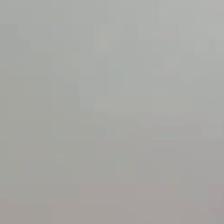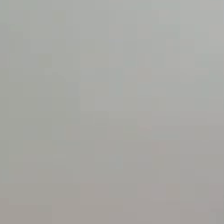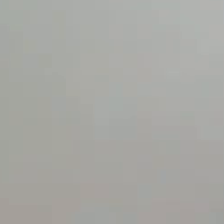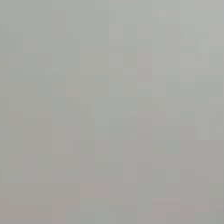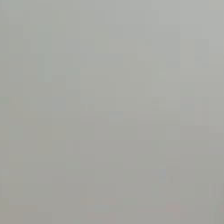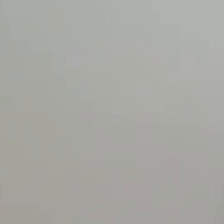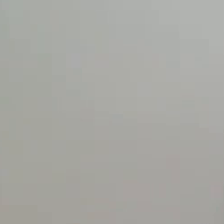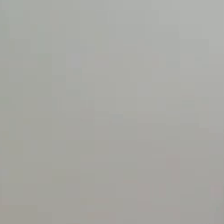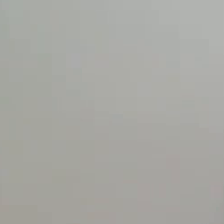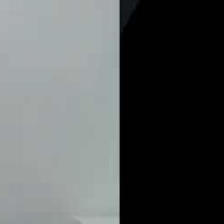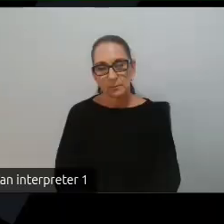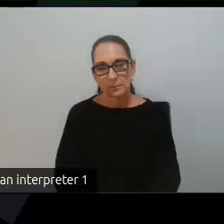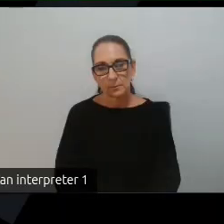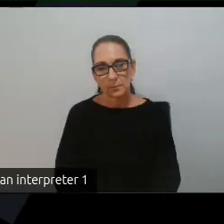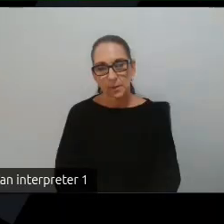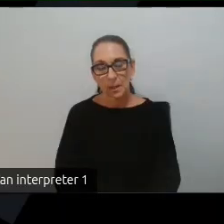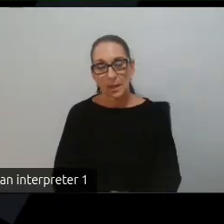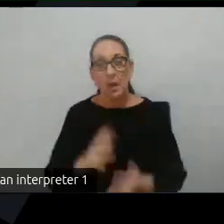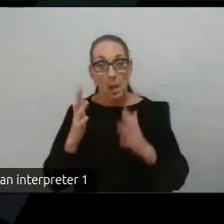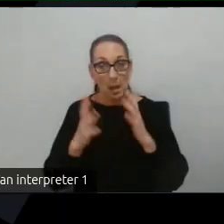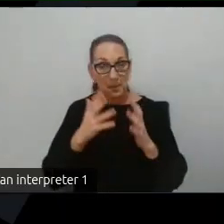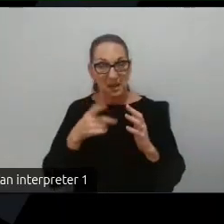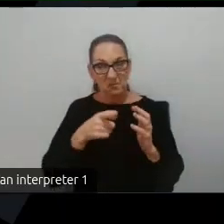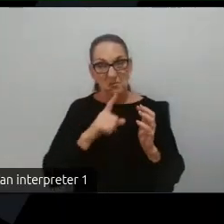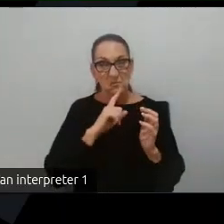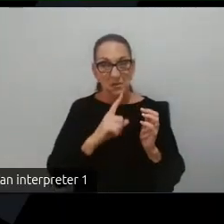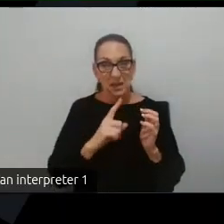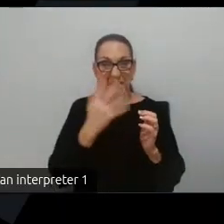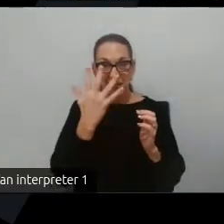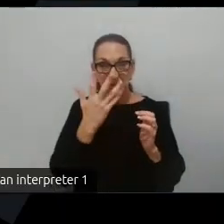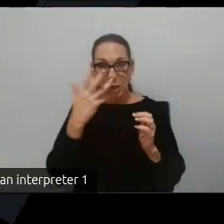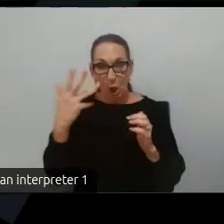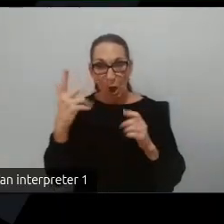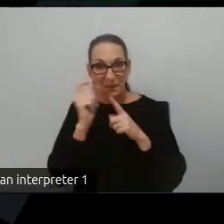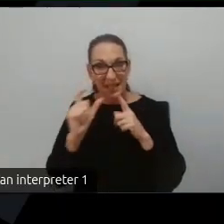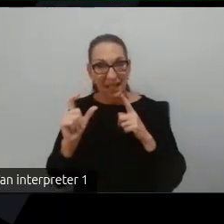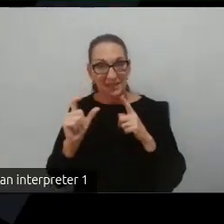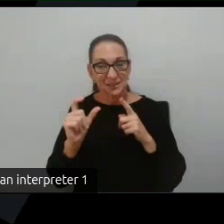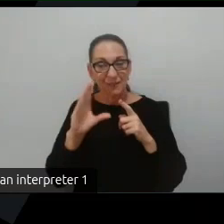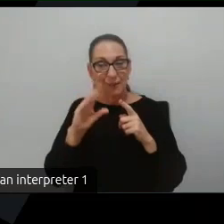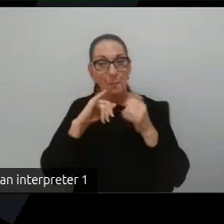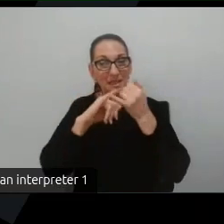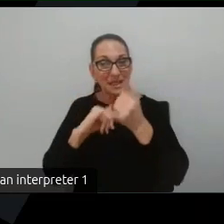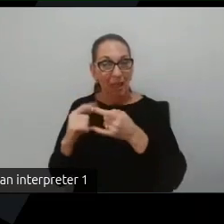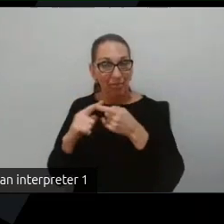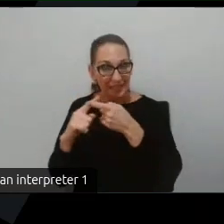Okay. So, um, we have about 59% are from Southeast Queensland, 16% from far north,